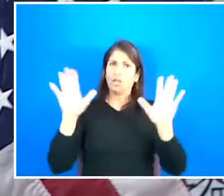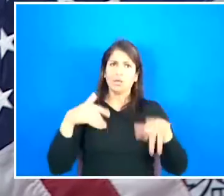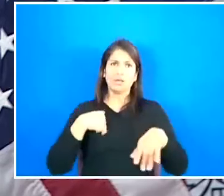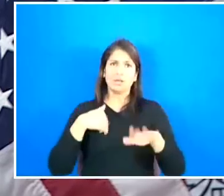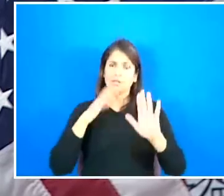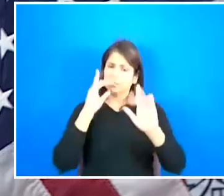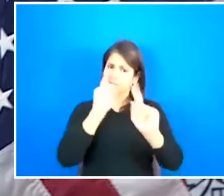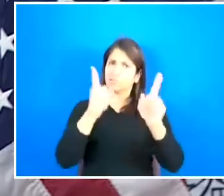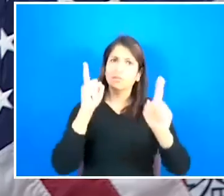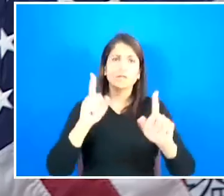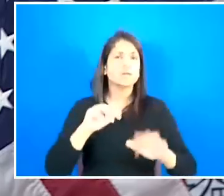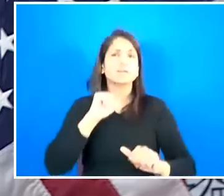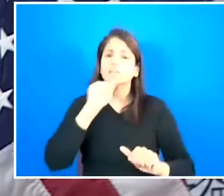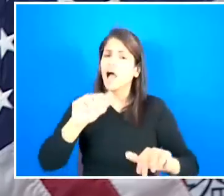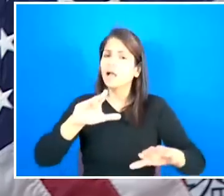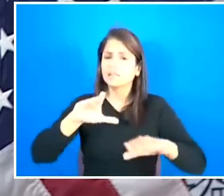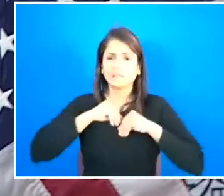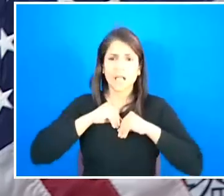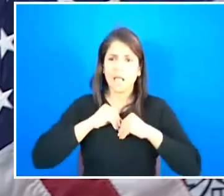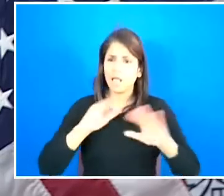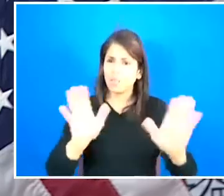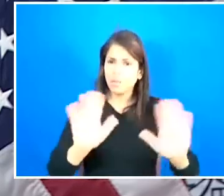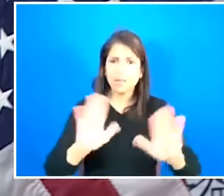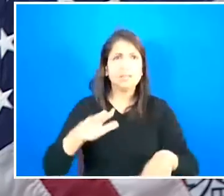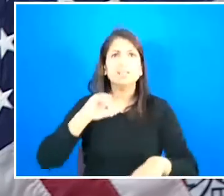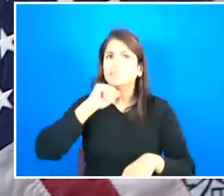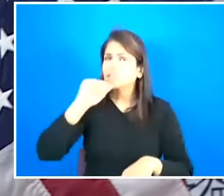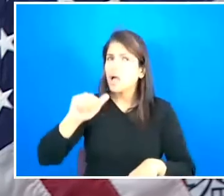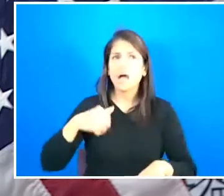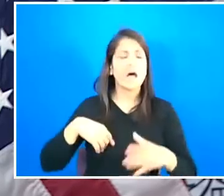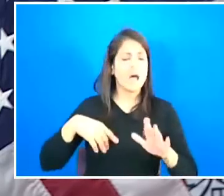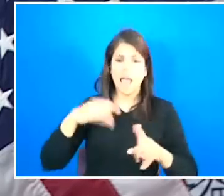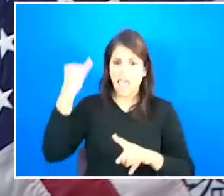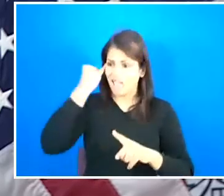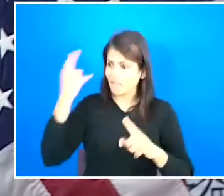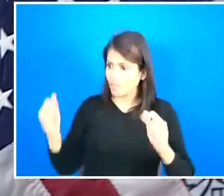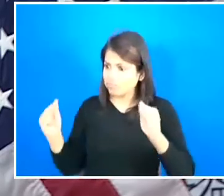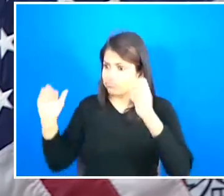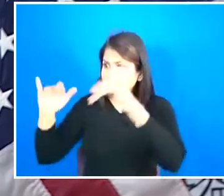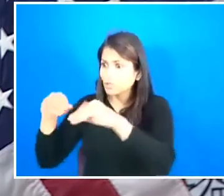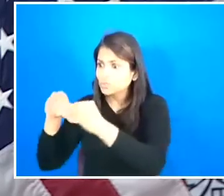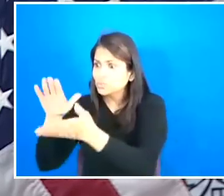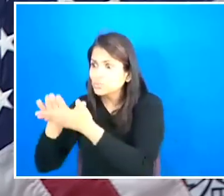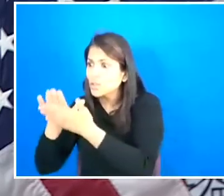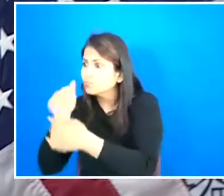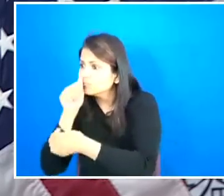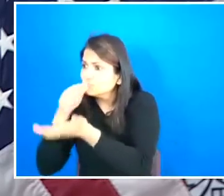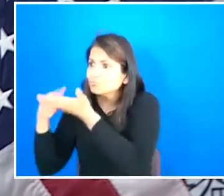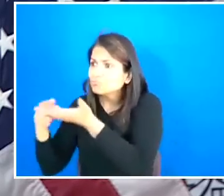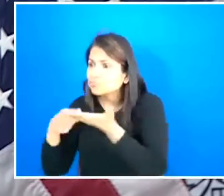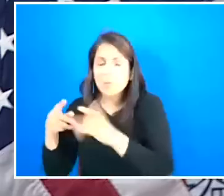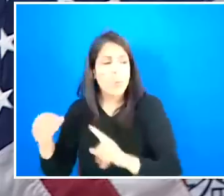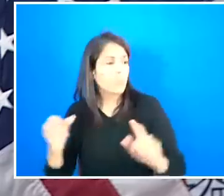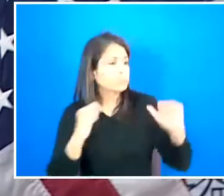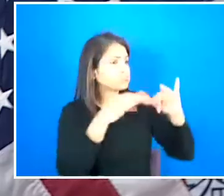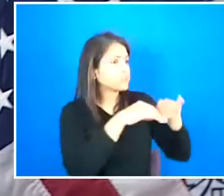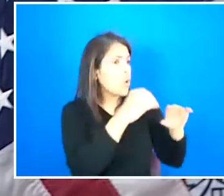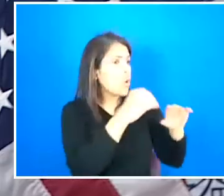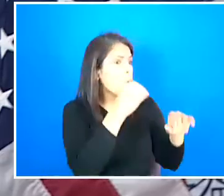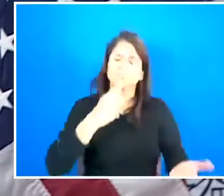HAS, THAT'S UNAK UNACCEPTABLE AND THERE WASN'T